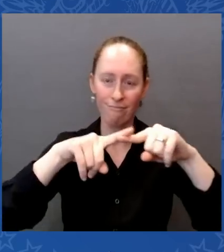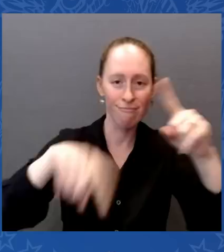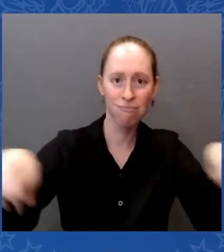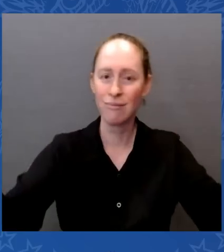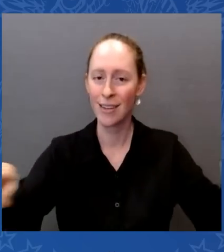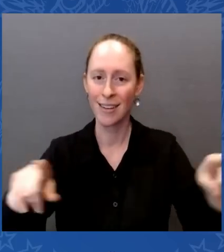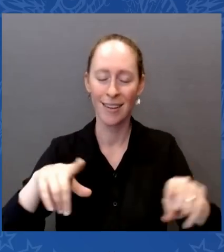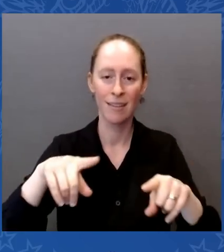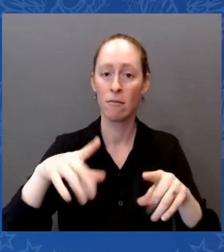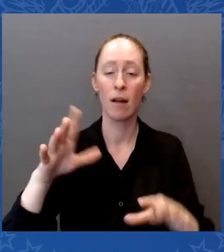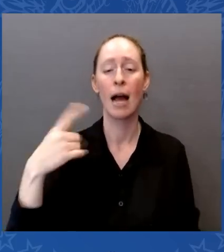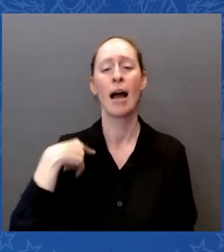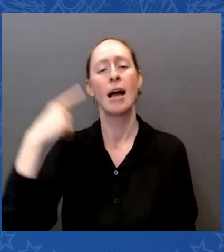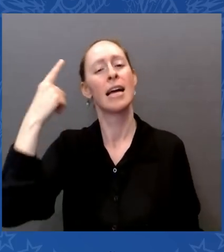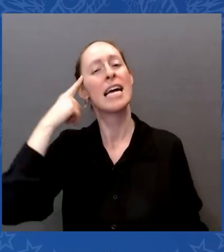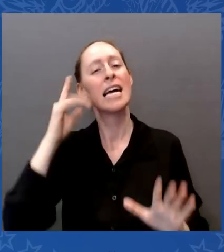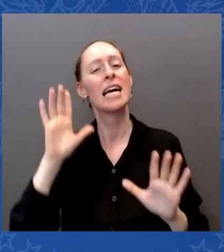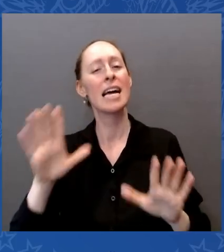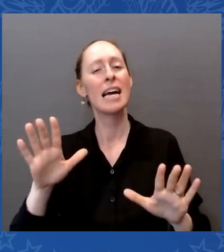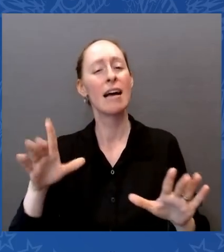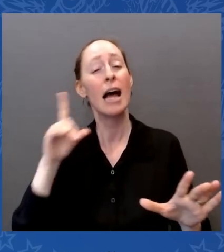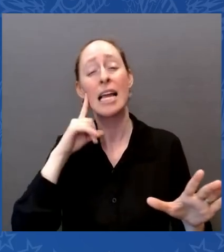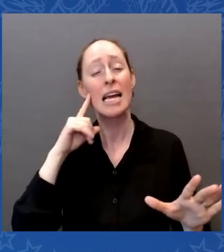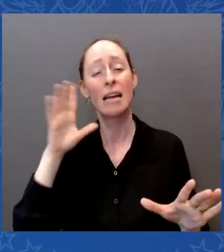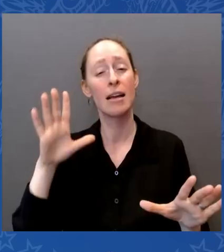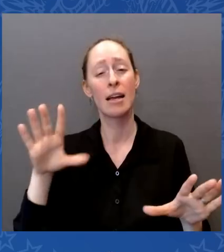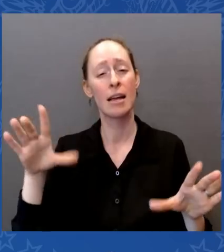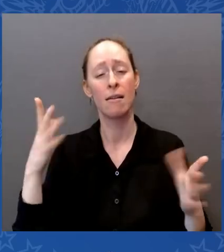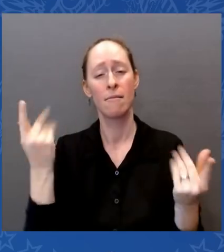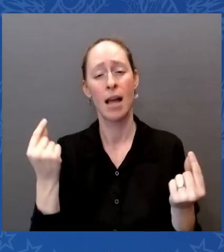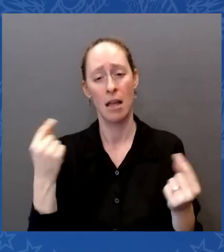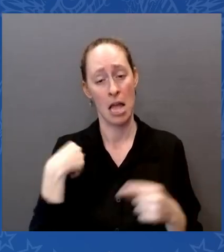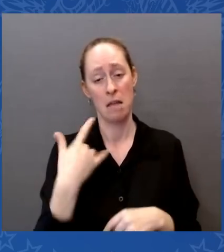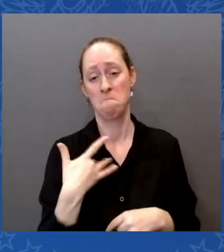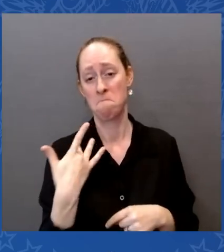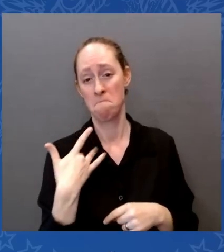And let me tell you why I think that. We're starting to see some of the good news on the economy.